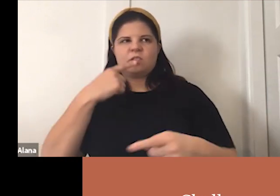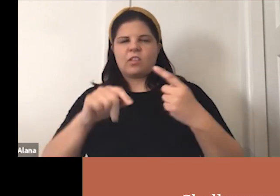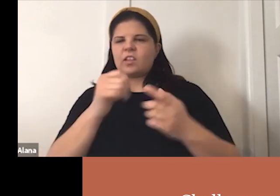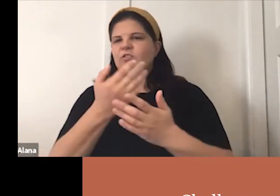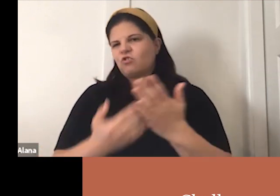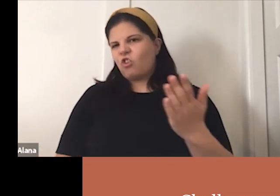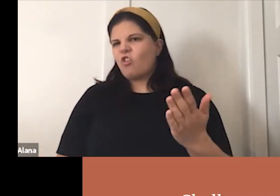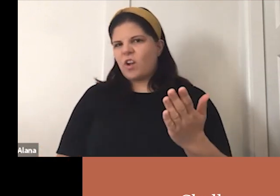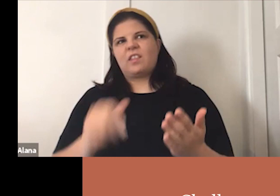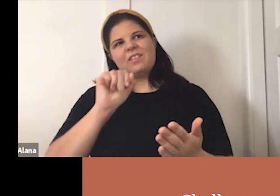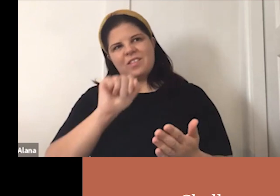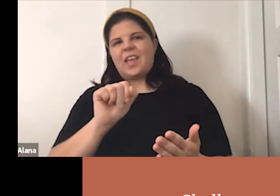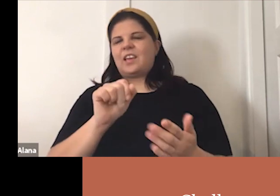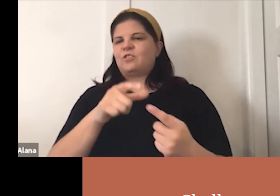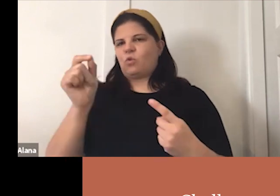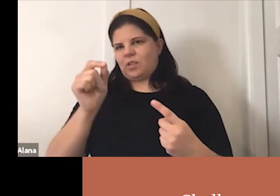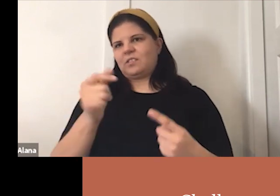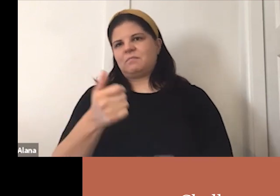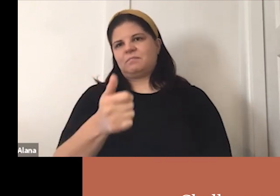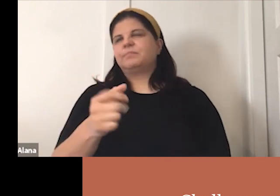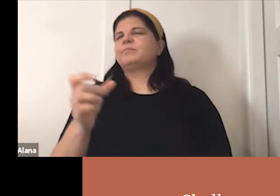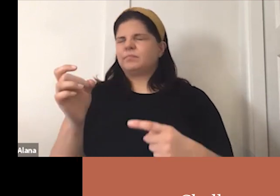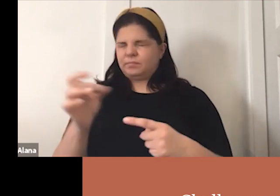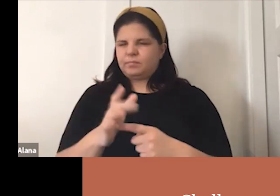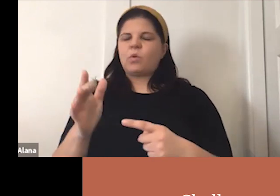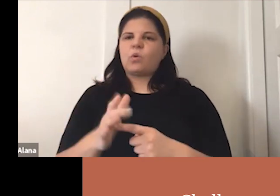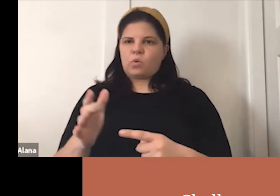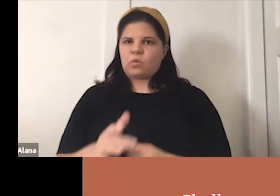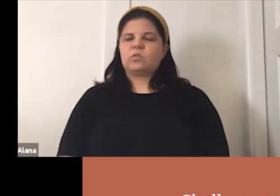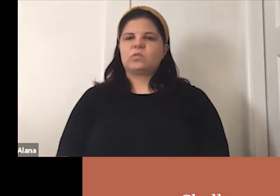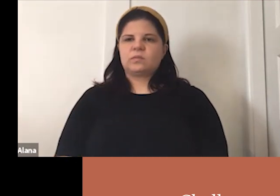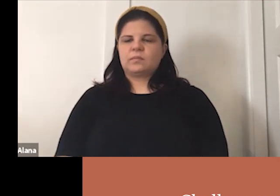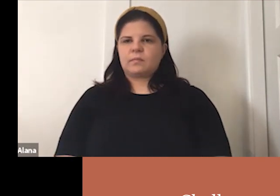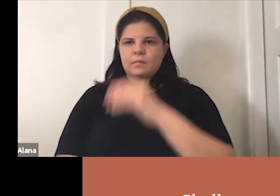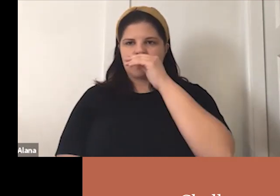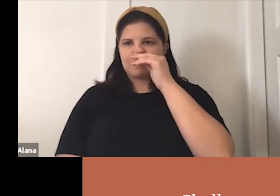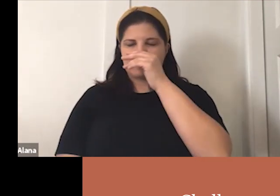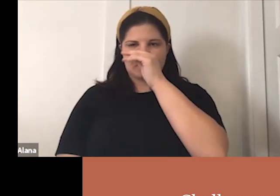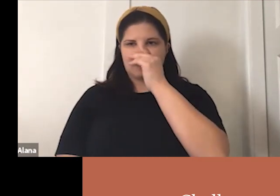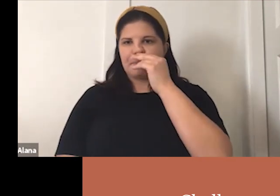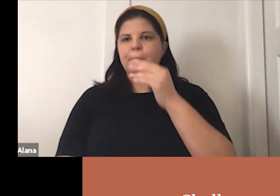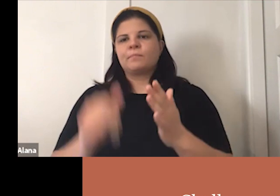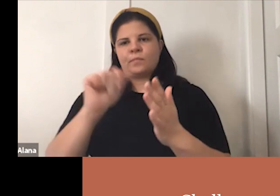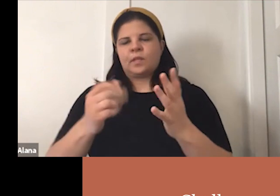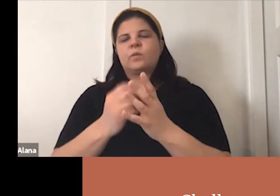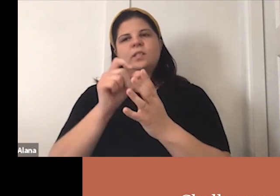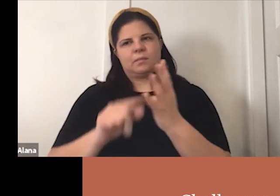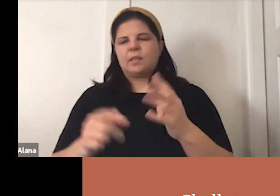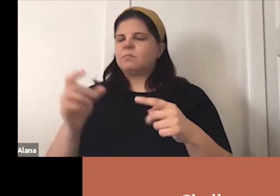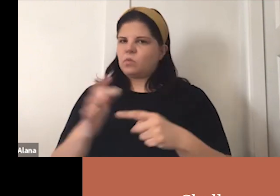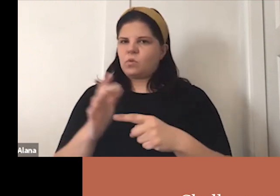And that is a critical point for artists with disability, too, and for people with disability.